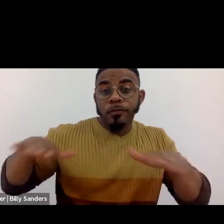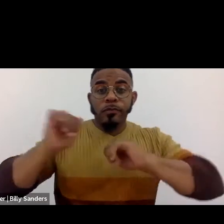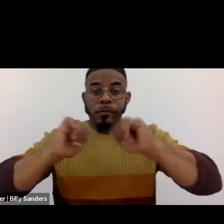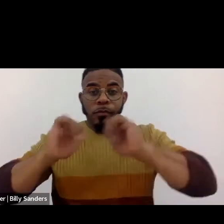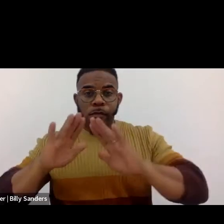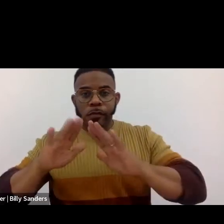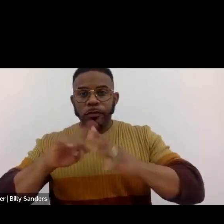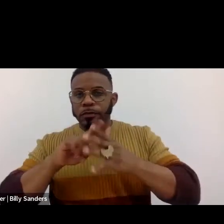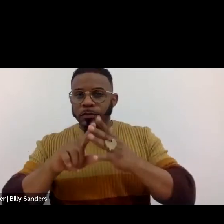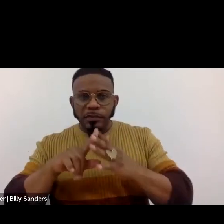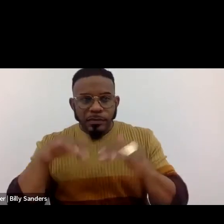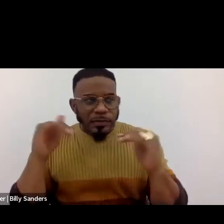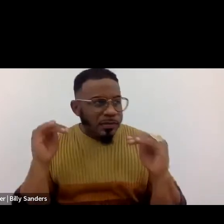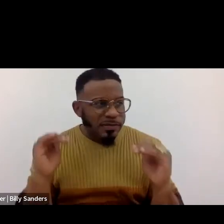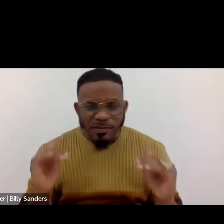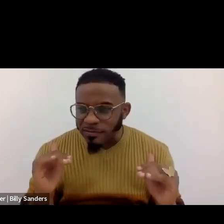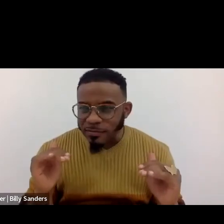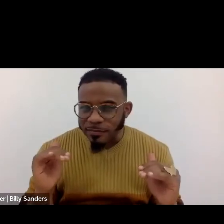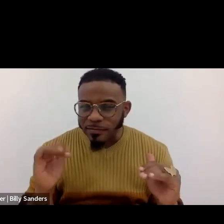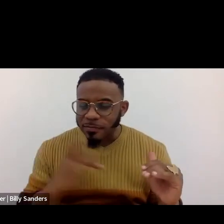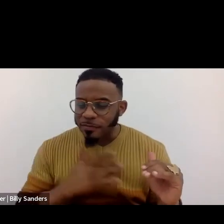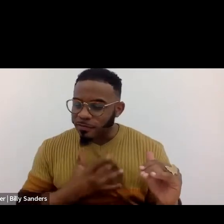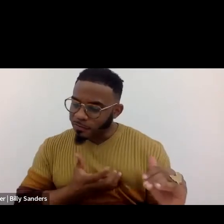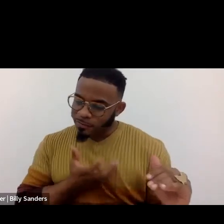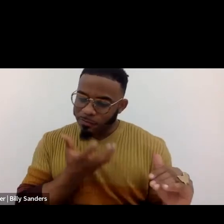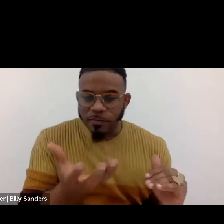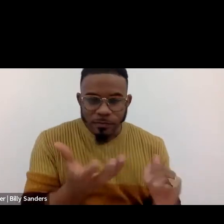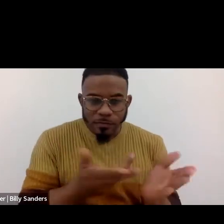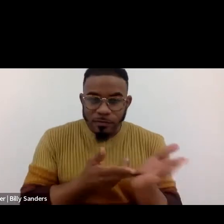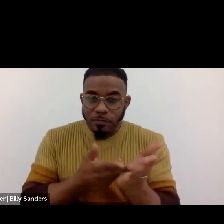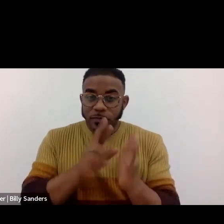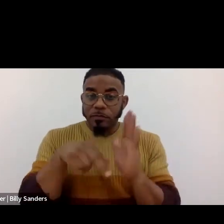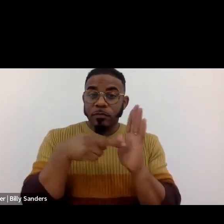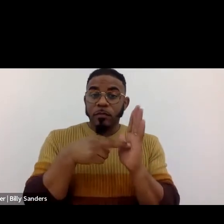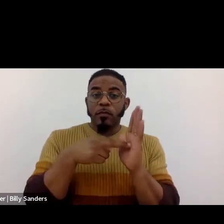These pint-size actors bring heart and authenticity to their roles and have starred in some